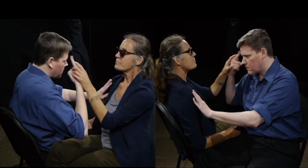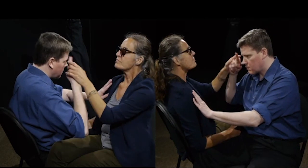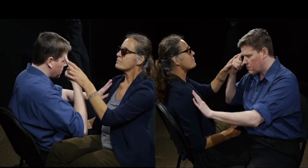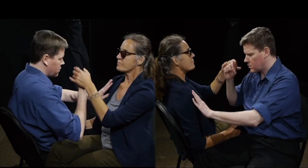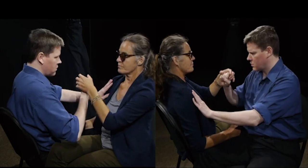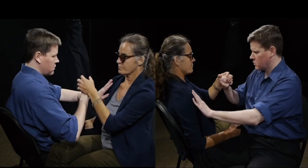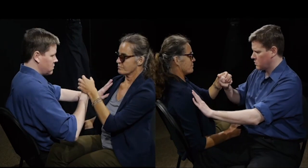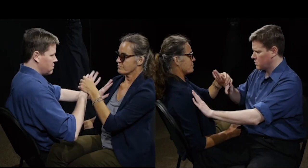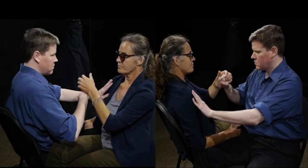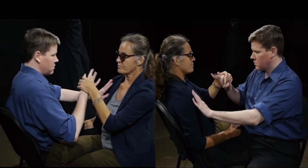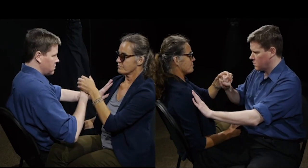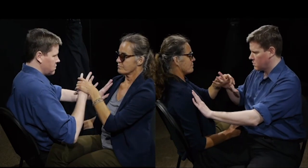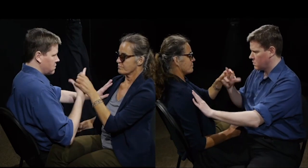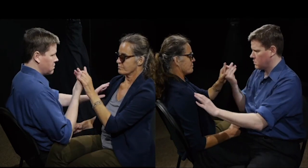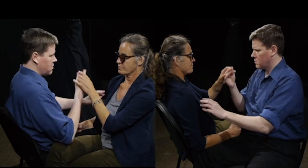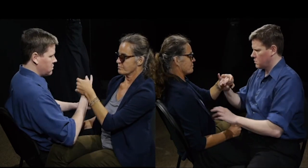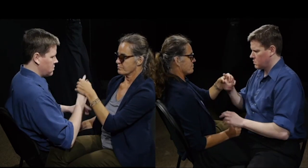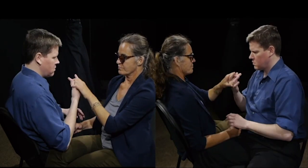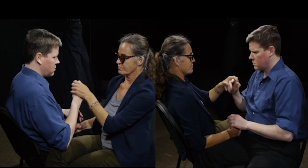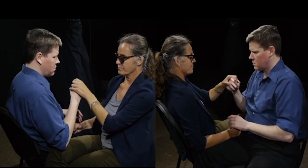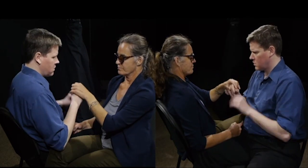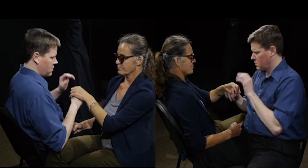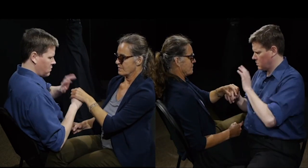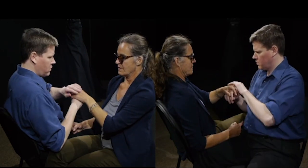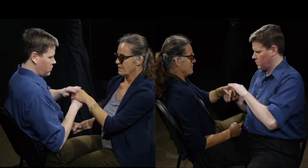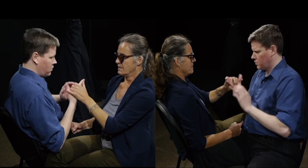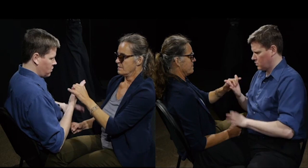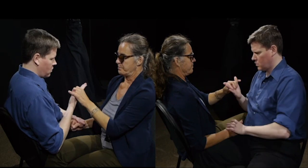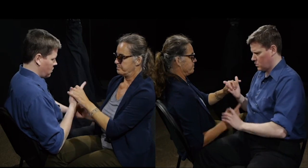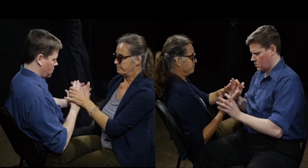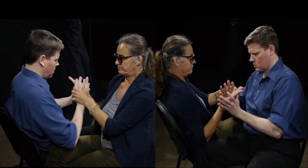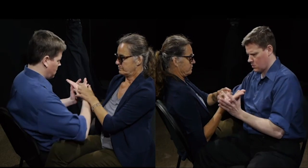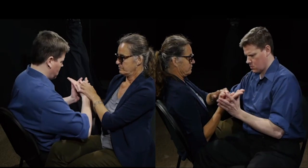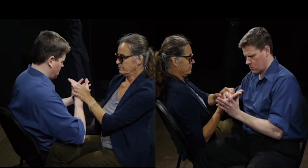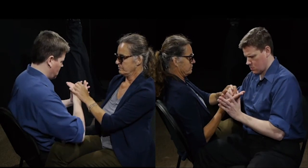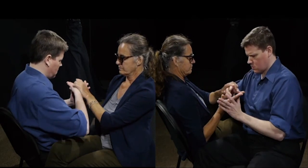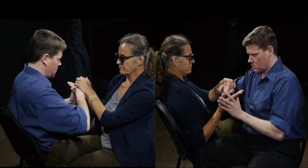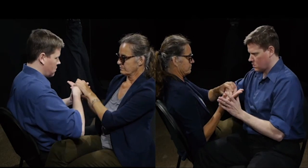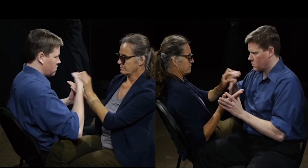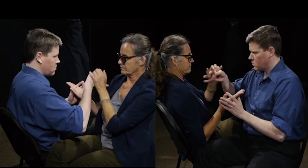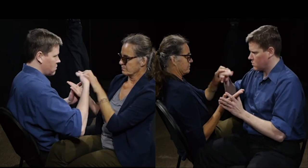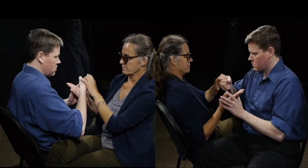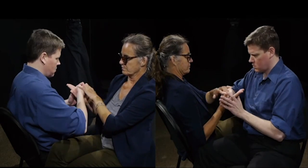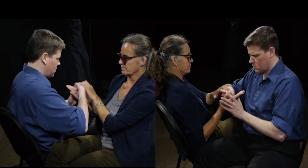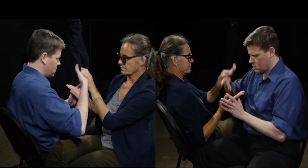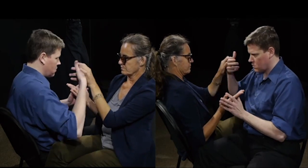and it can also be used to describe things on Hand Two in more complex spatial constructions.